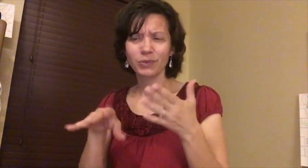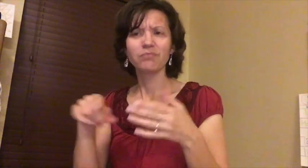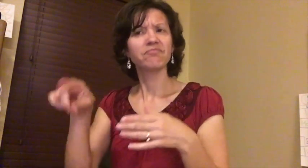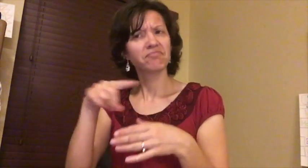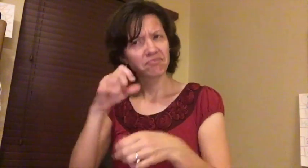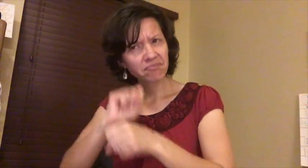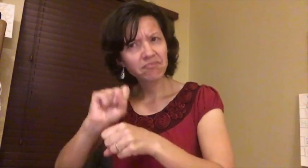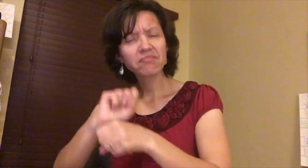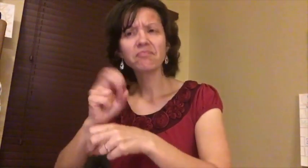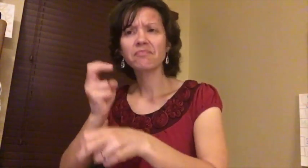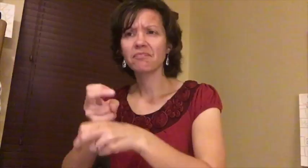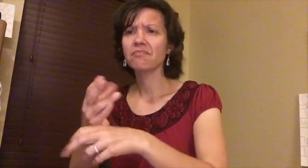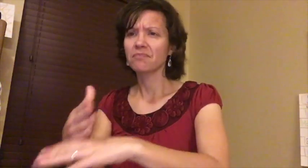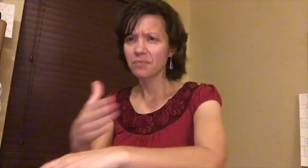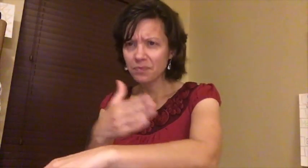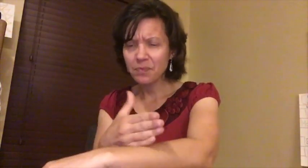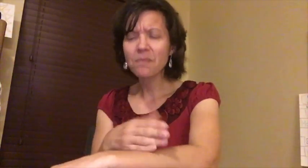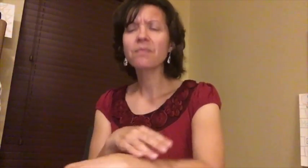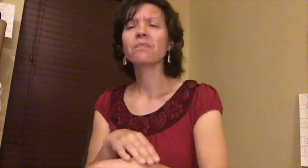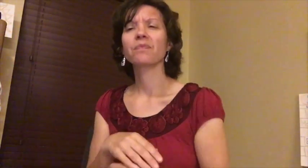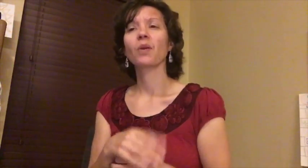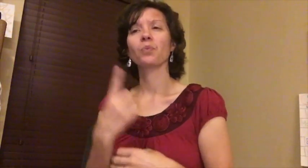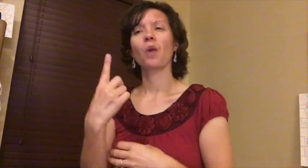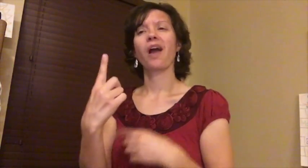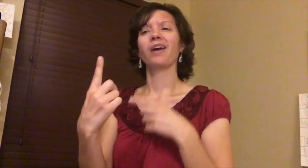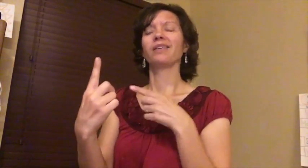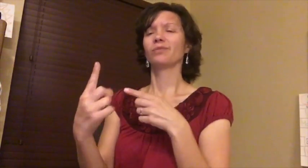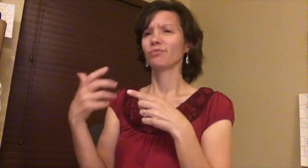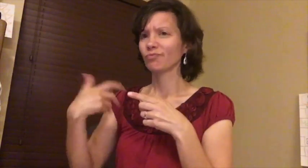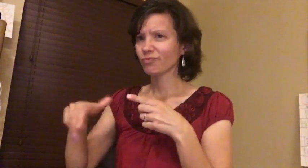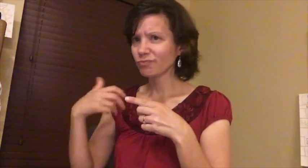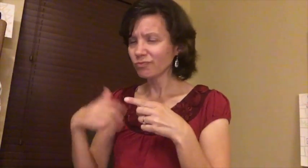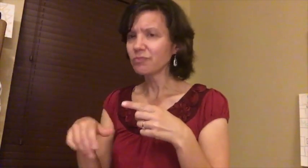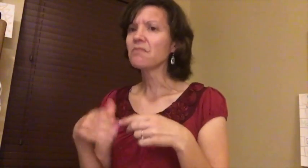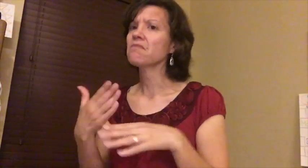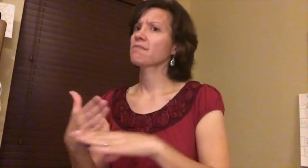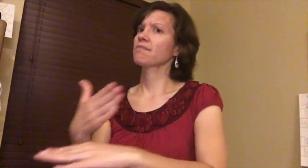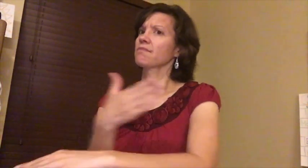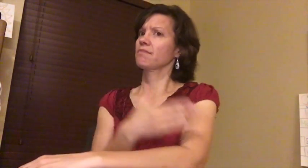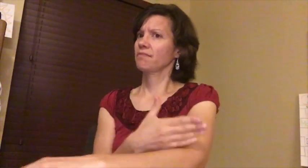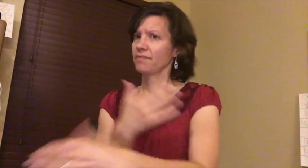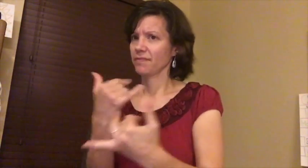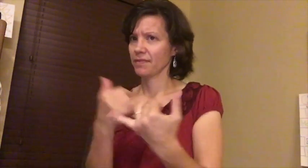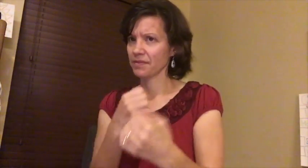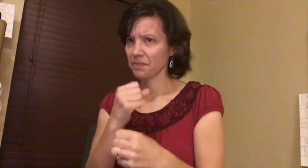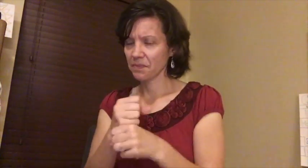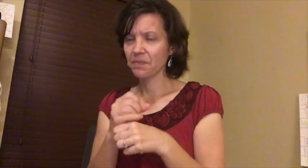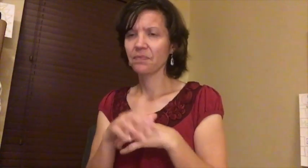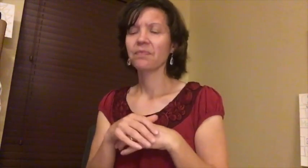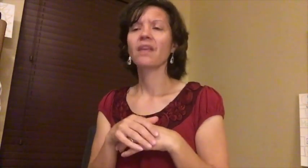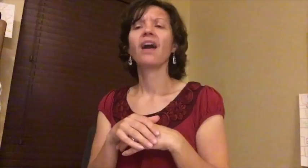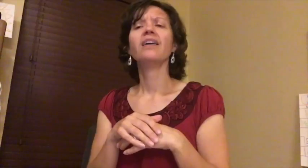We have so many students that have worked hard and have definitely made gains as a result, but this student in